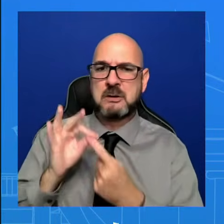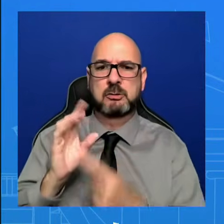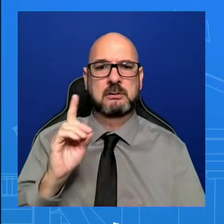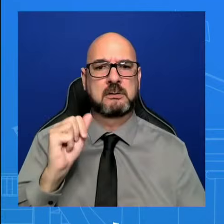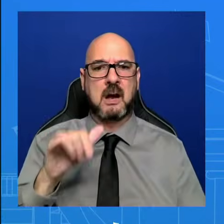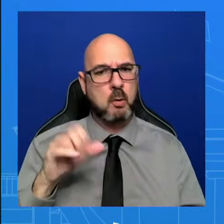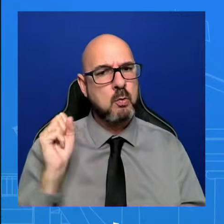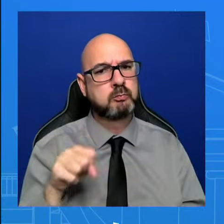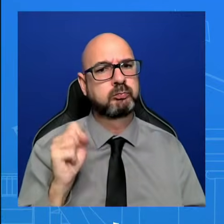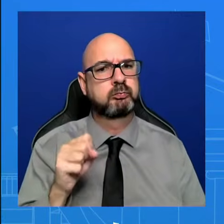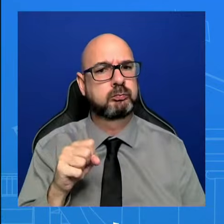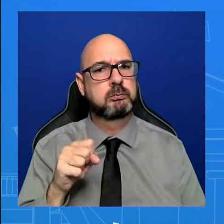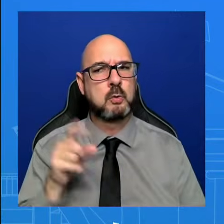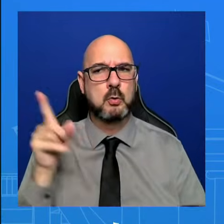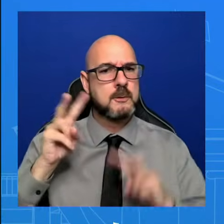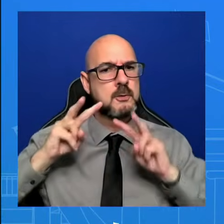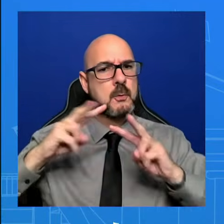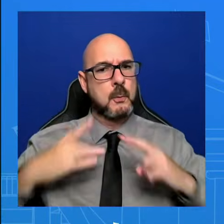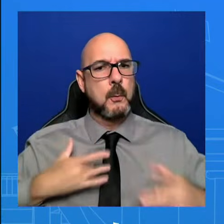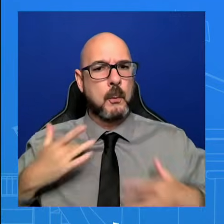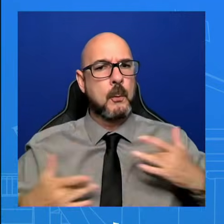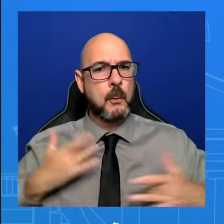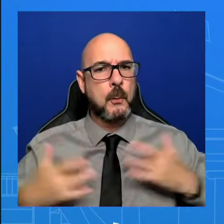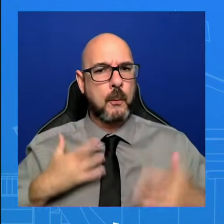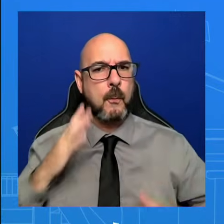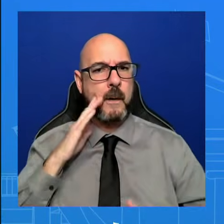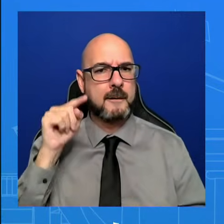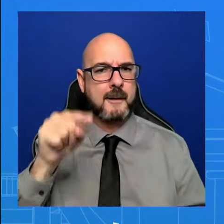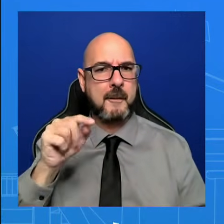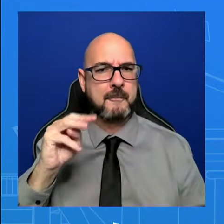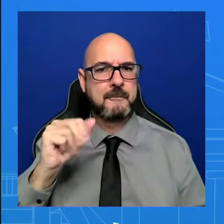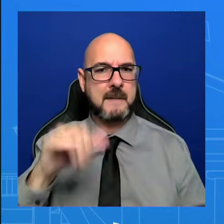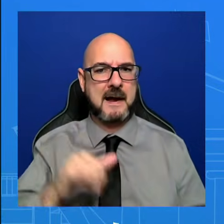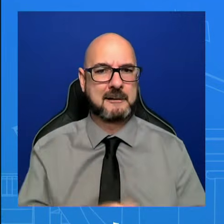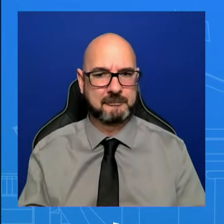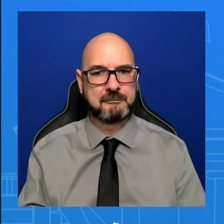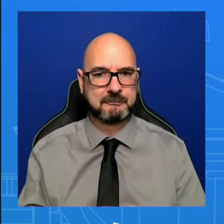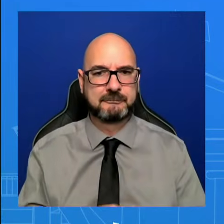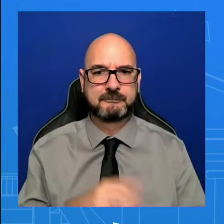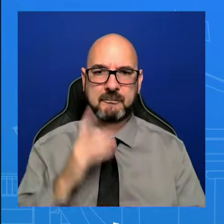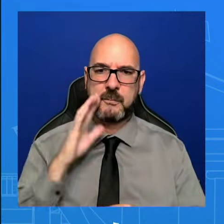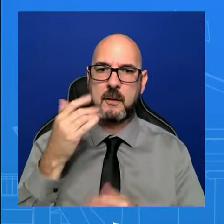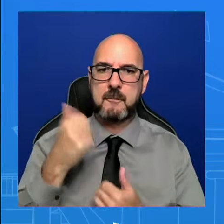He did two -- two commencement speeches last year, two before then -- before that -- before --